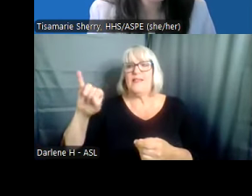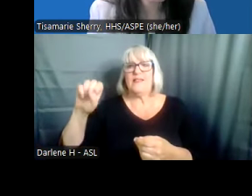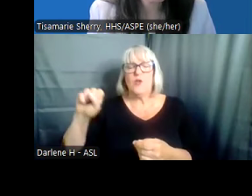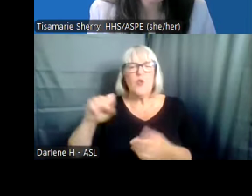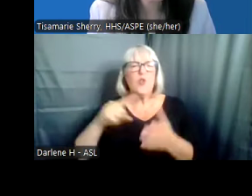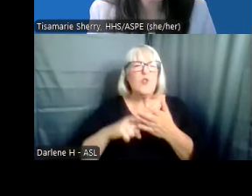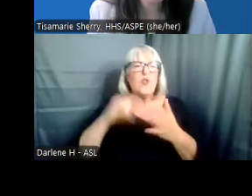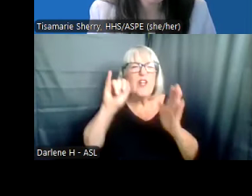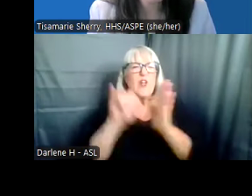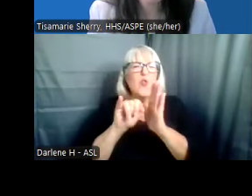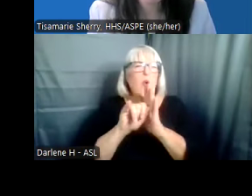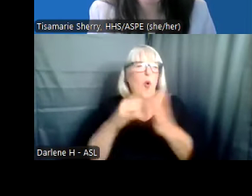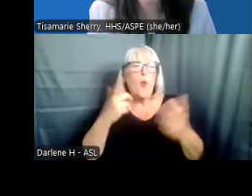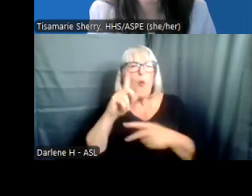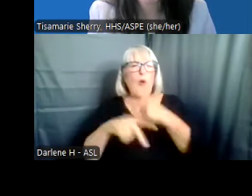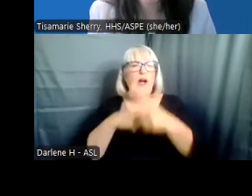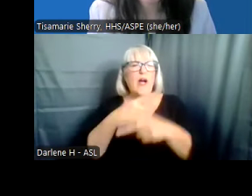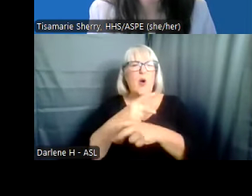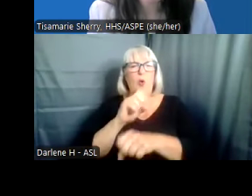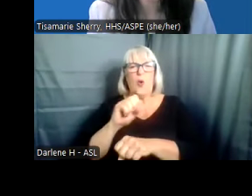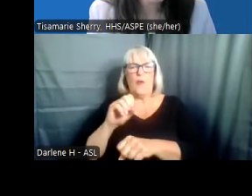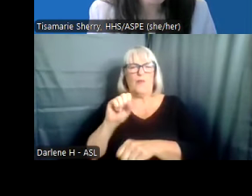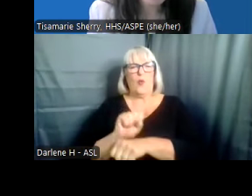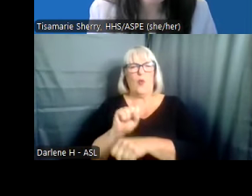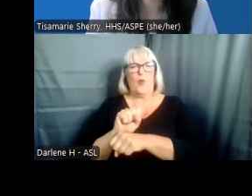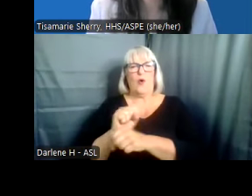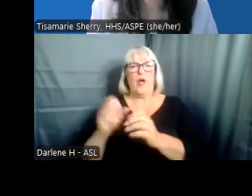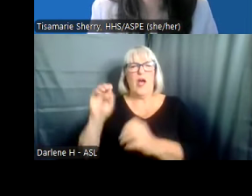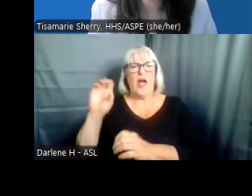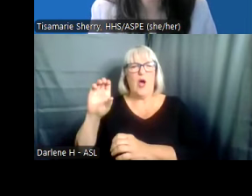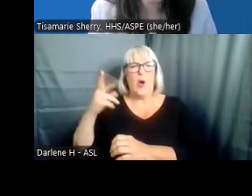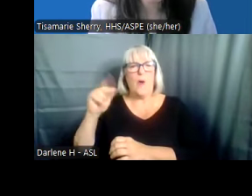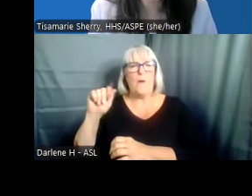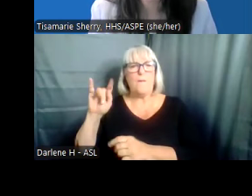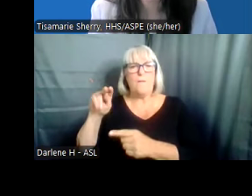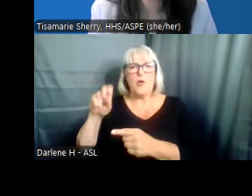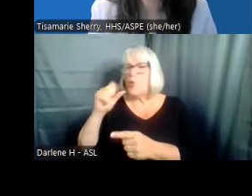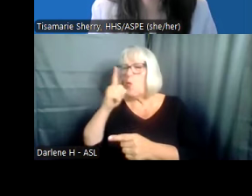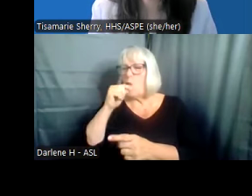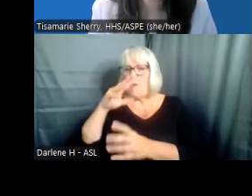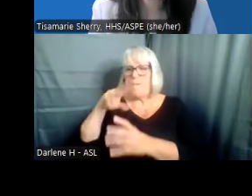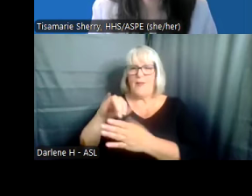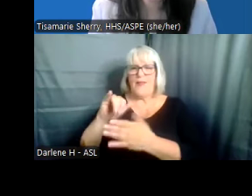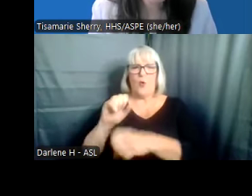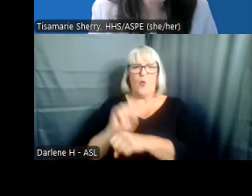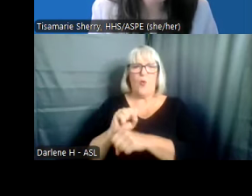and types of agencies make up this workforce. And this will help us better understand the extent to which Medicaid claims data can be